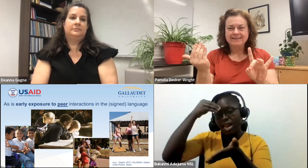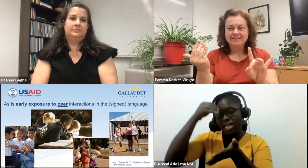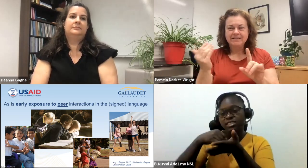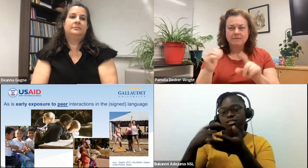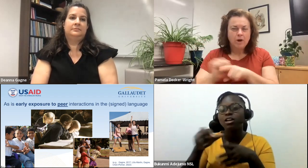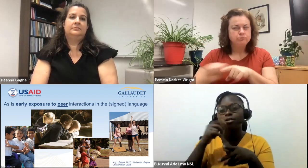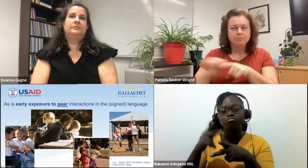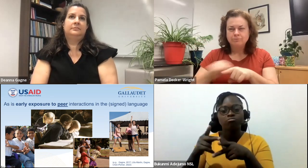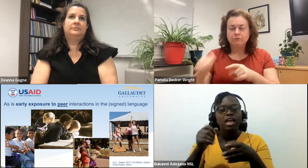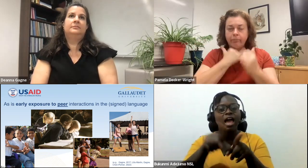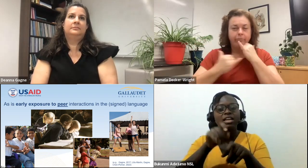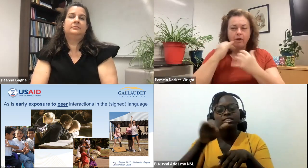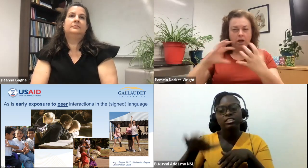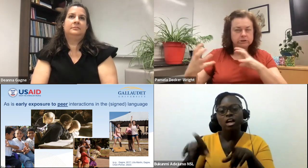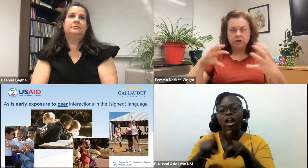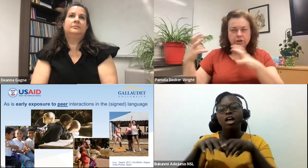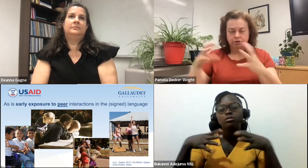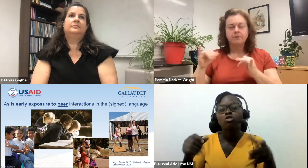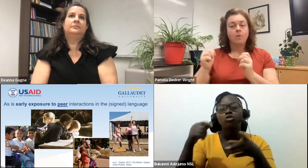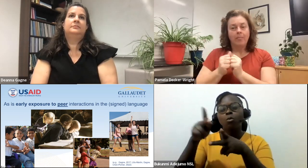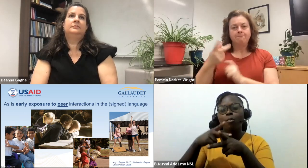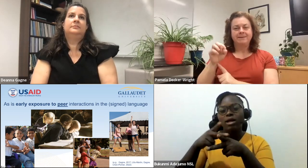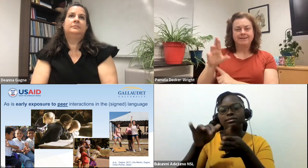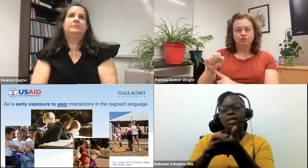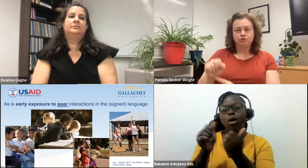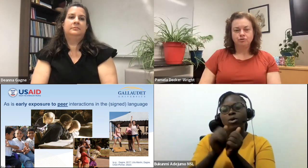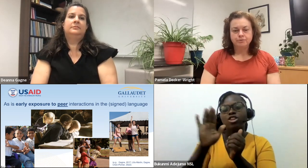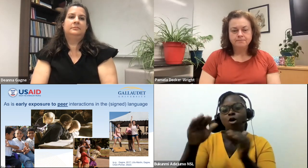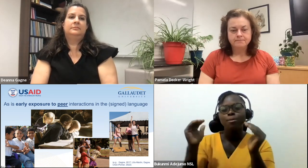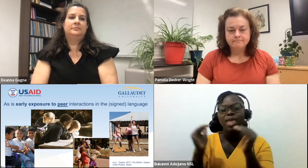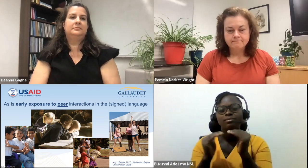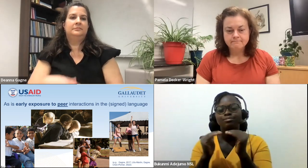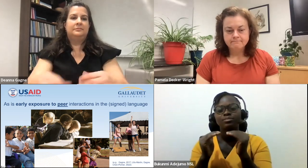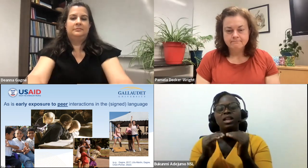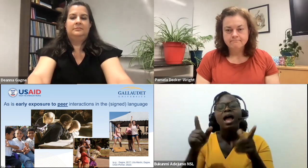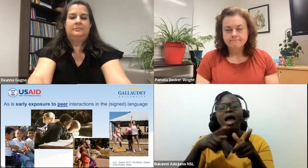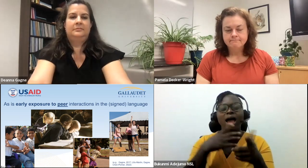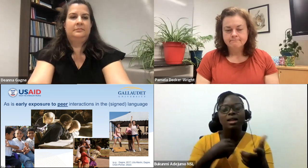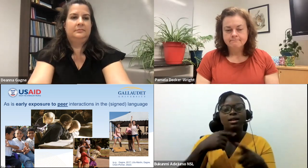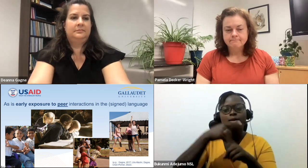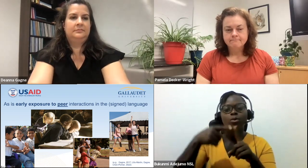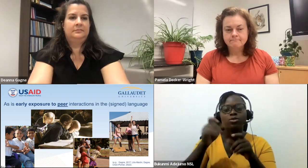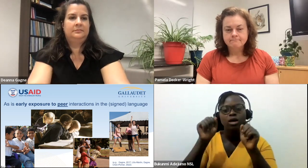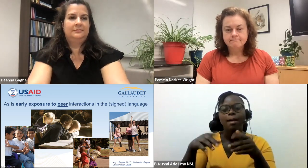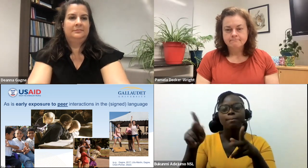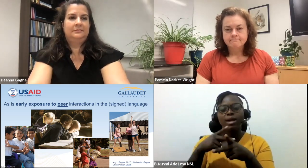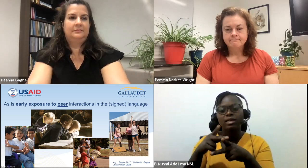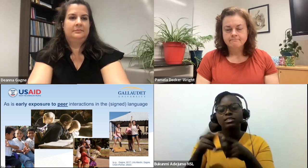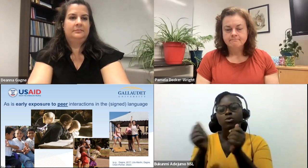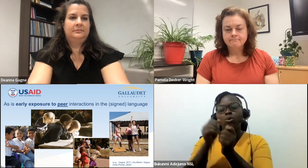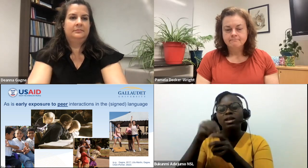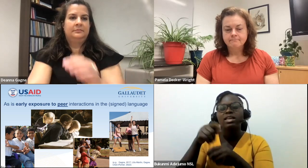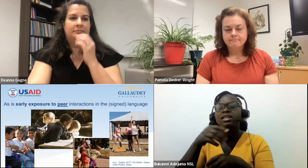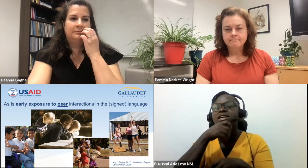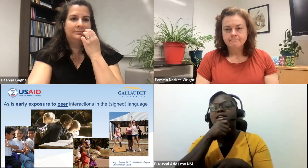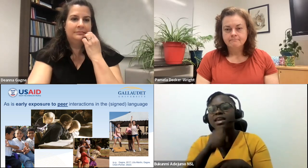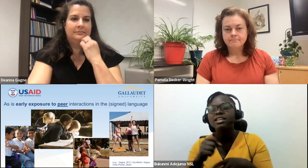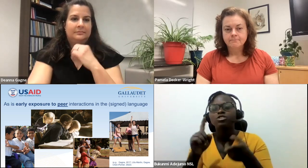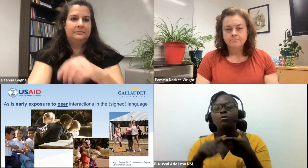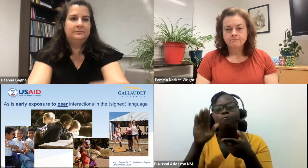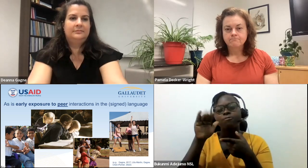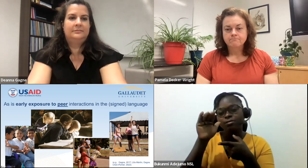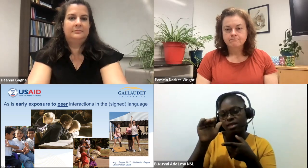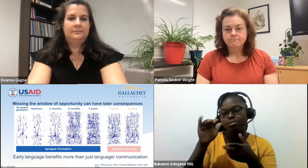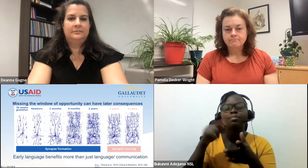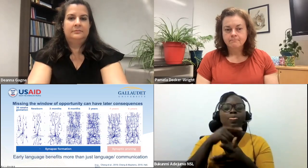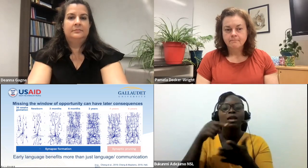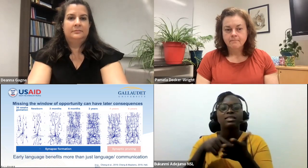within the age of 8 to 15. This is when you know young people are practicing, making mistakes, learning, engaging lot of language. Acquisition happens there.